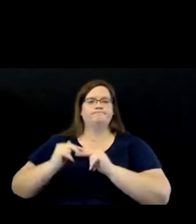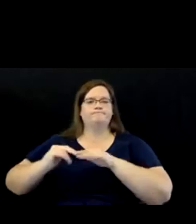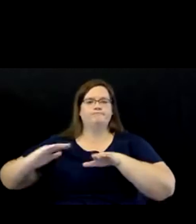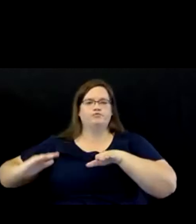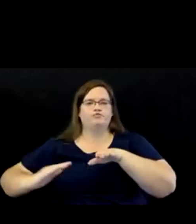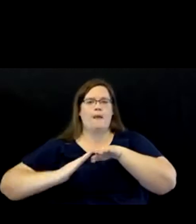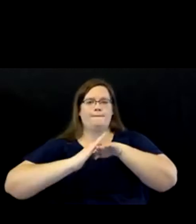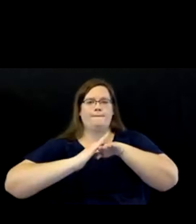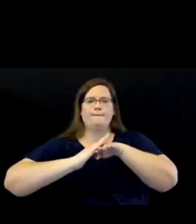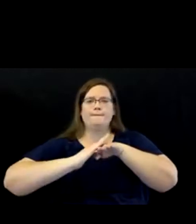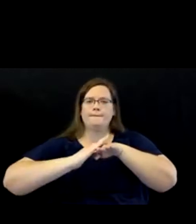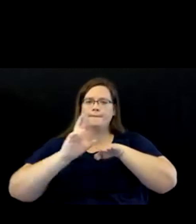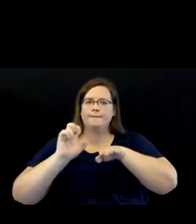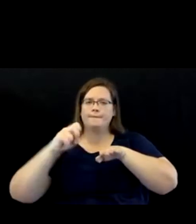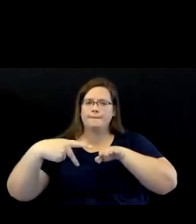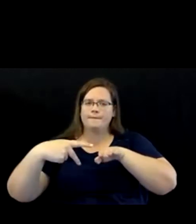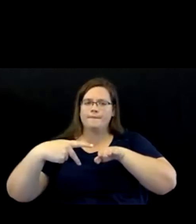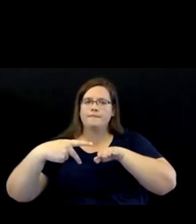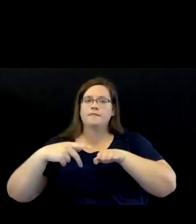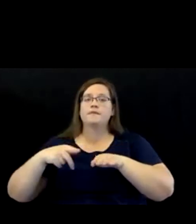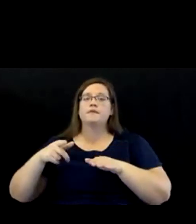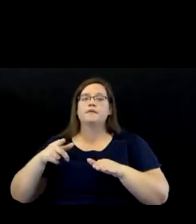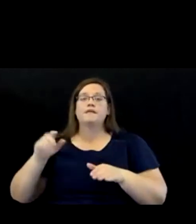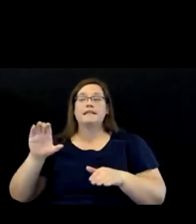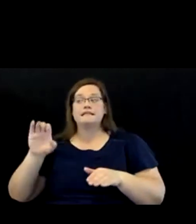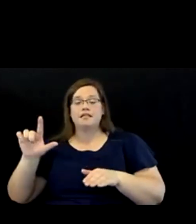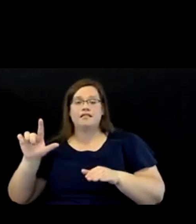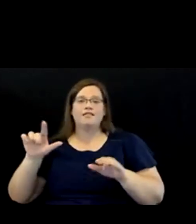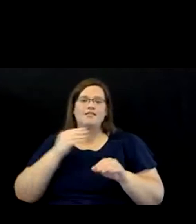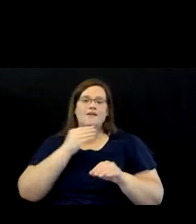so now that's sort of a blending of community resources. I also know